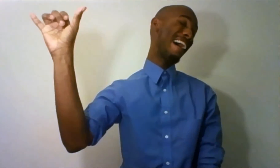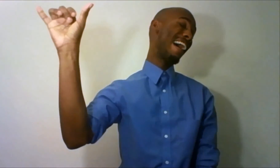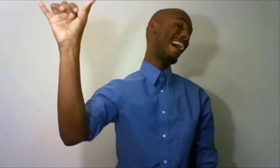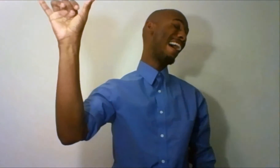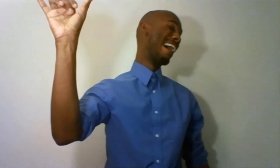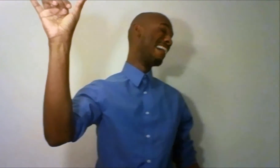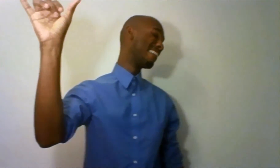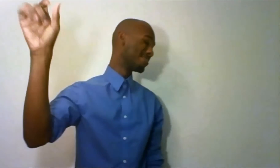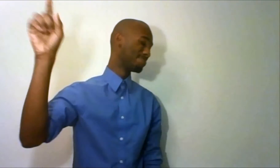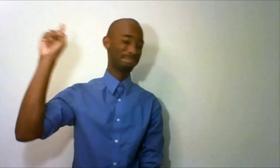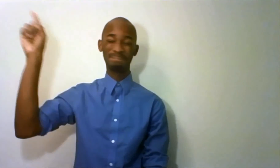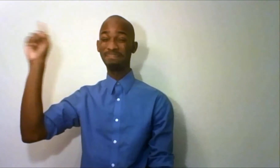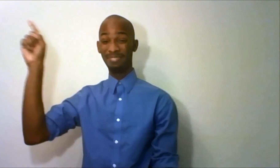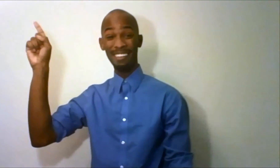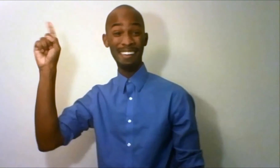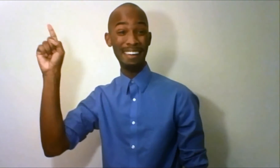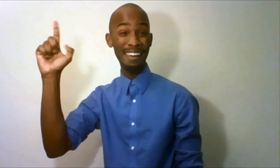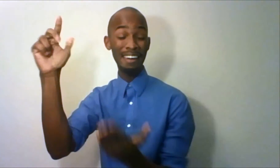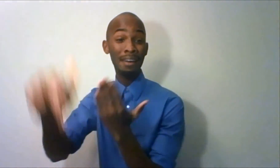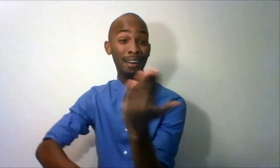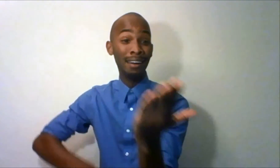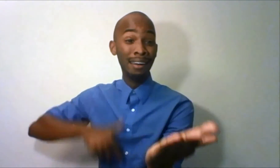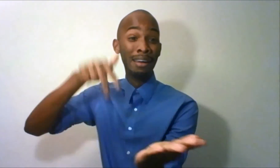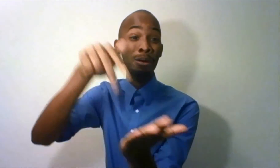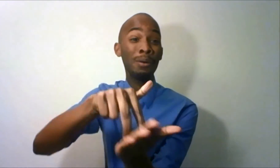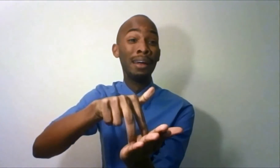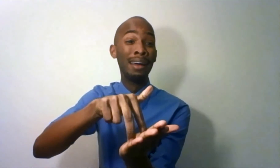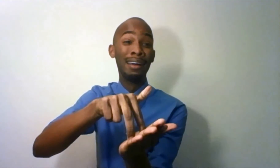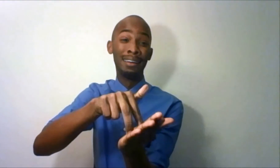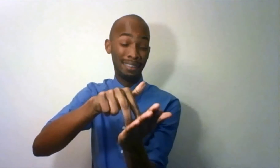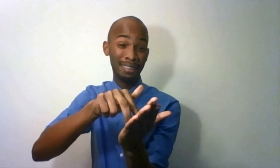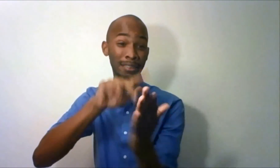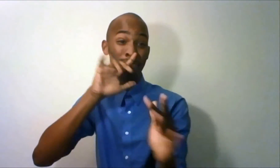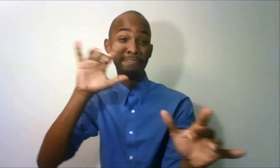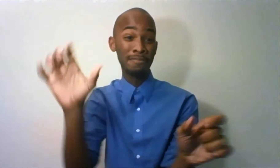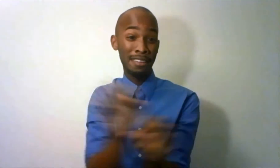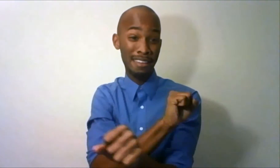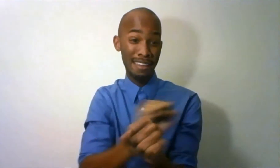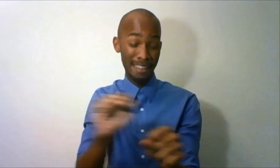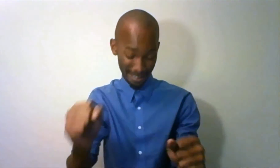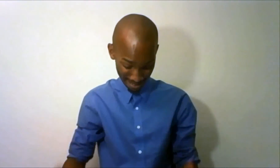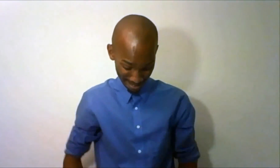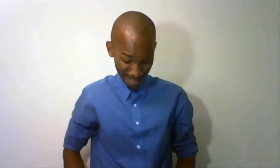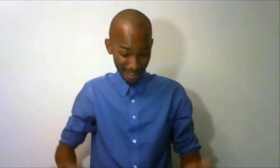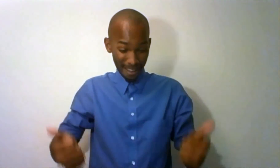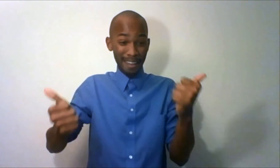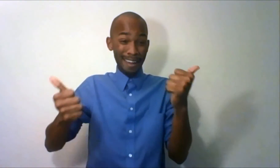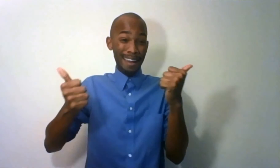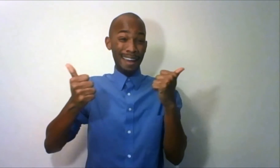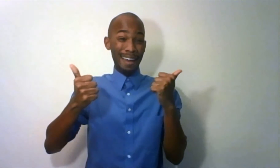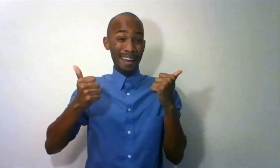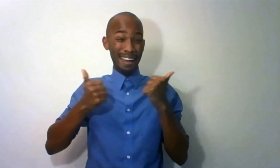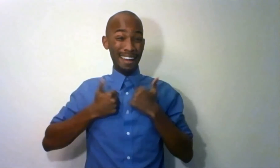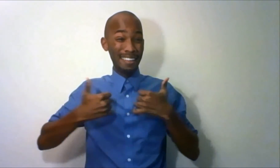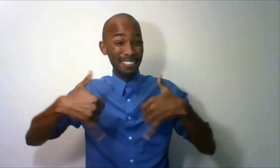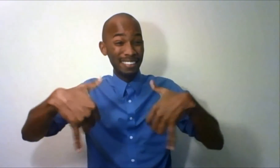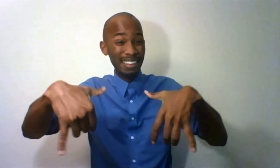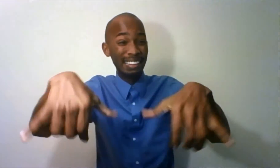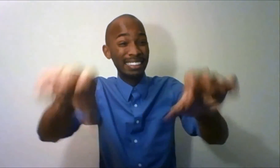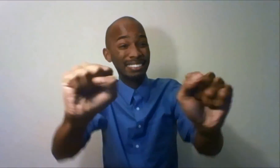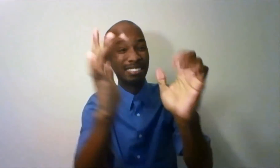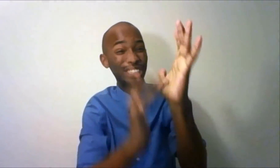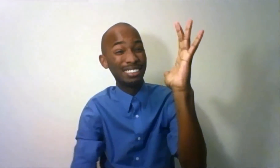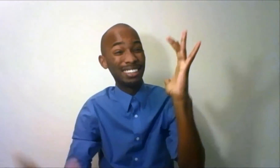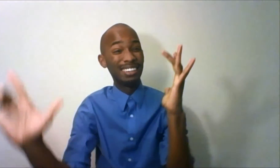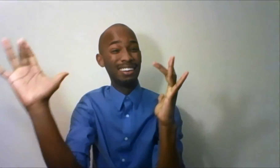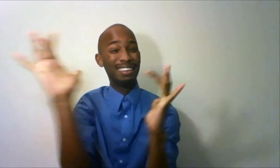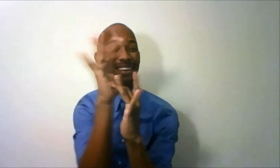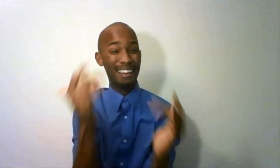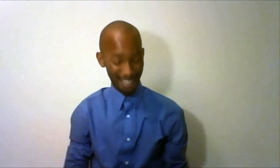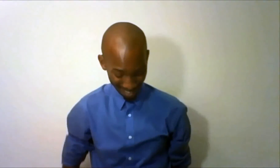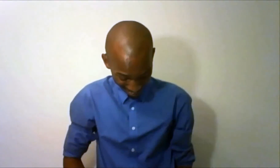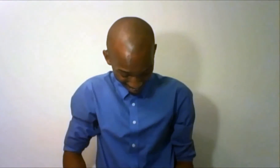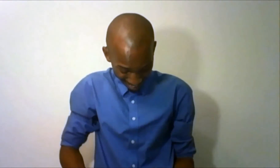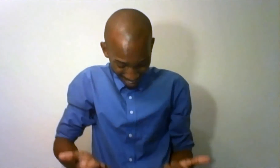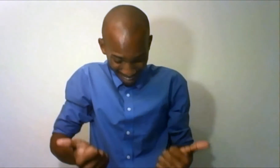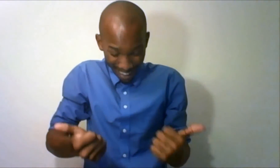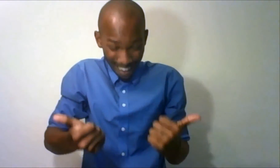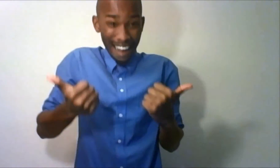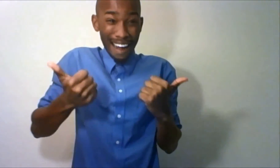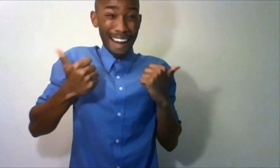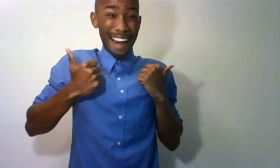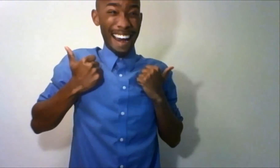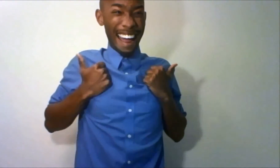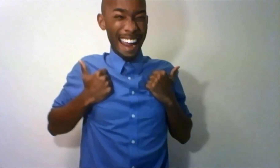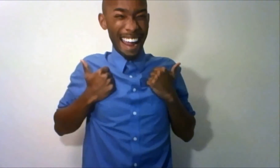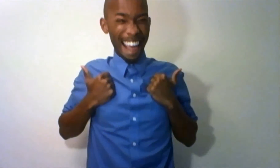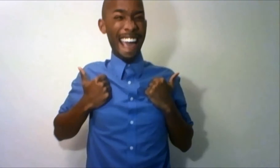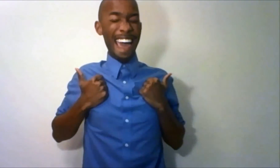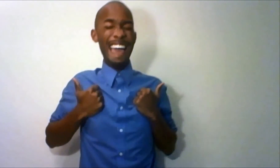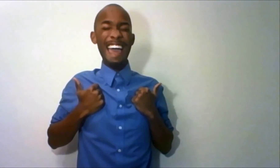Forever he is risen He is alive, He is alive!